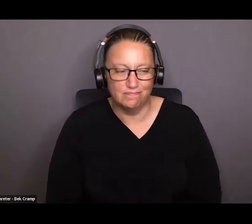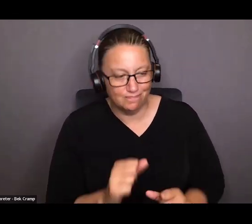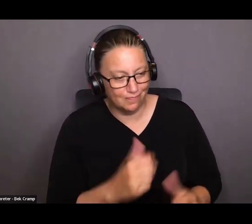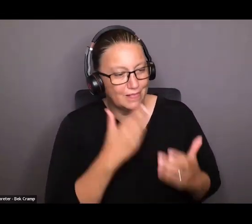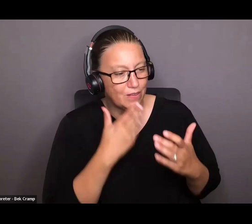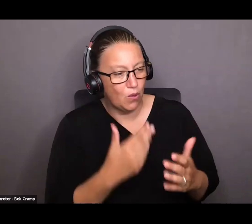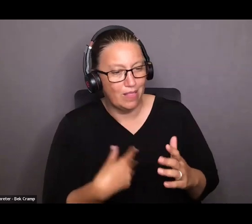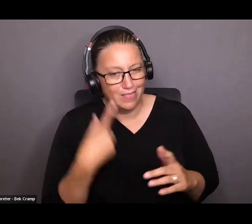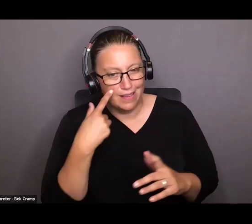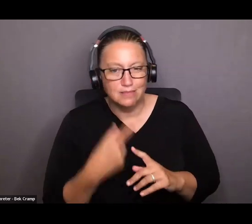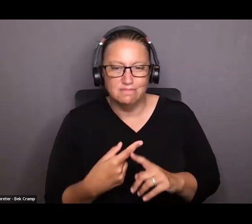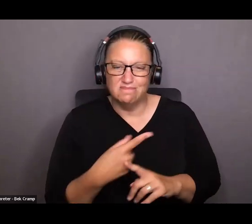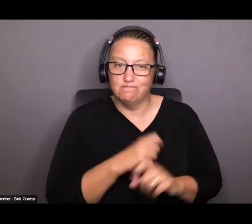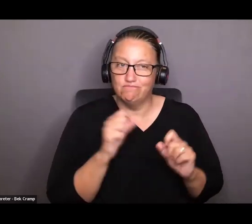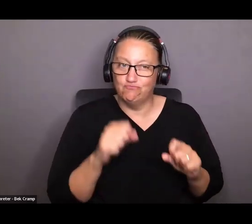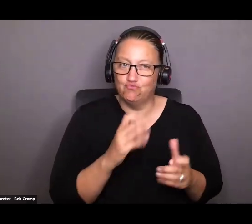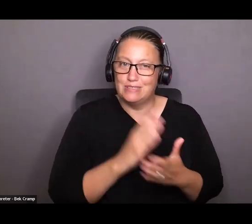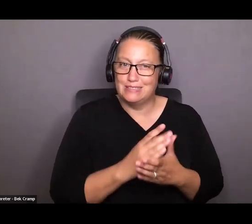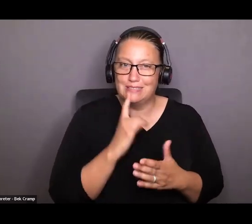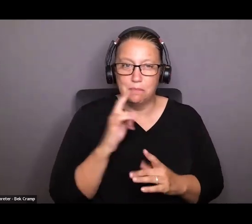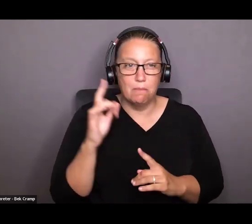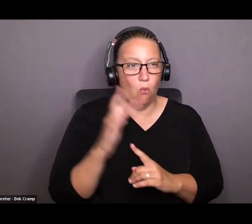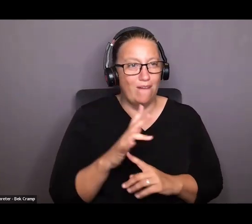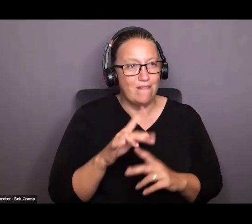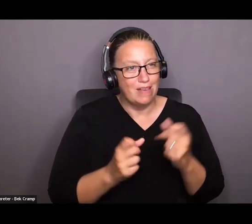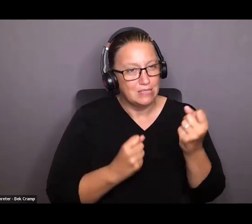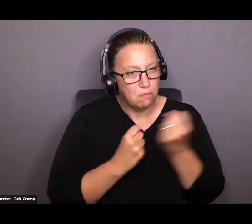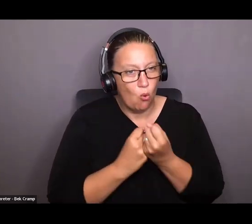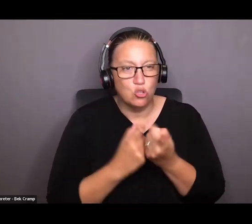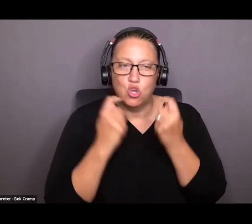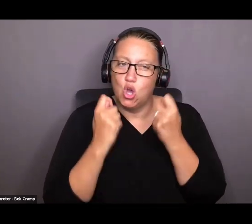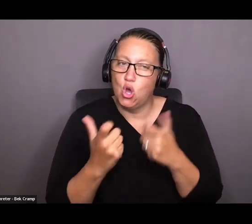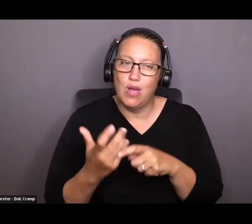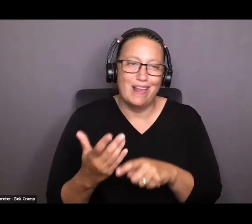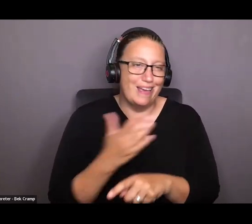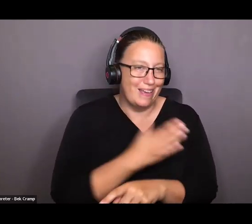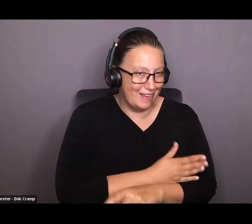there that you really said are important around having those supports quite early, making sure